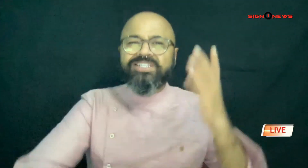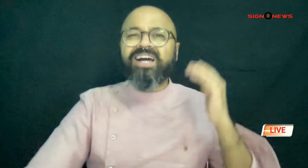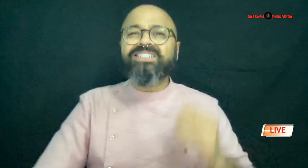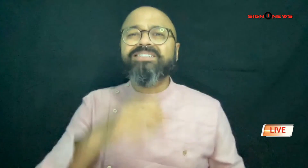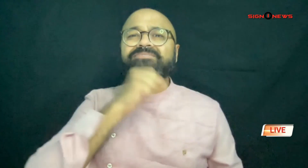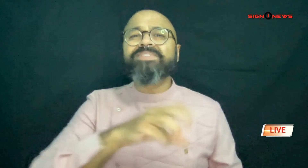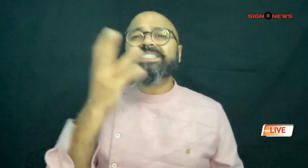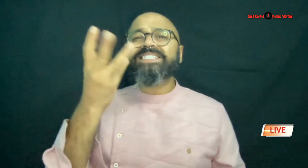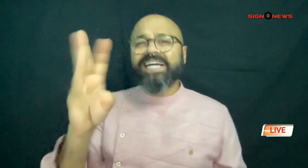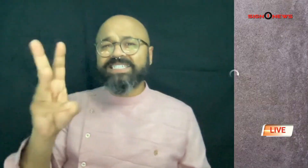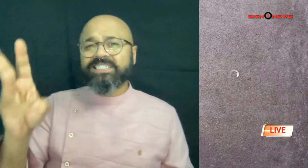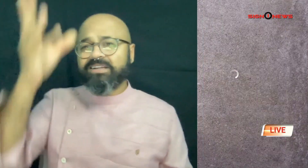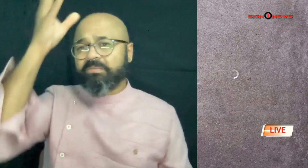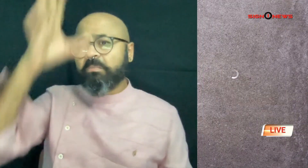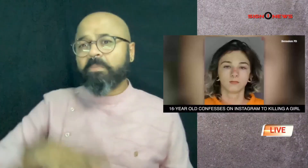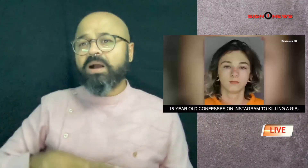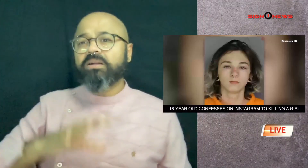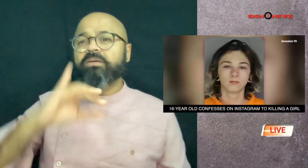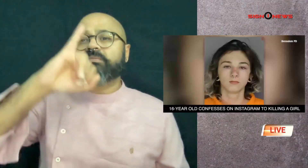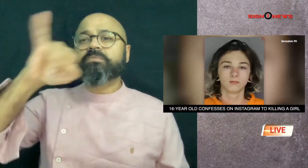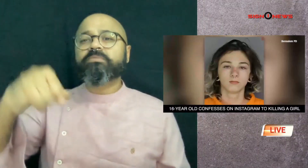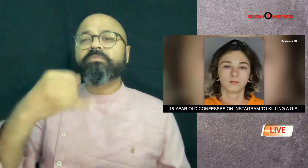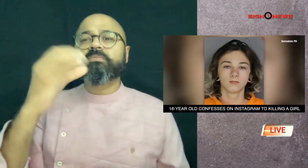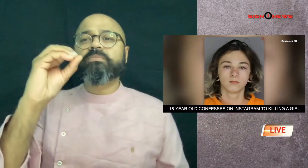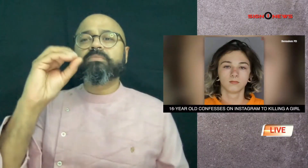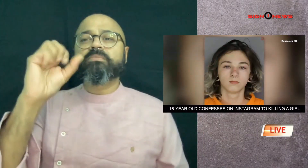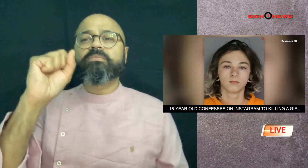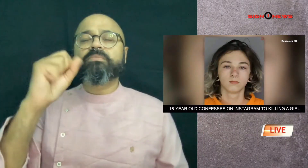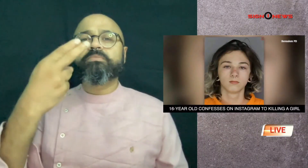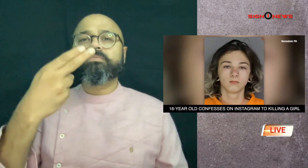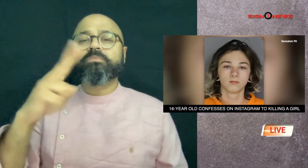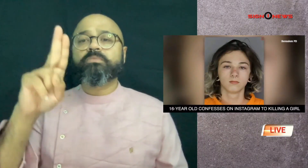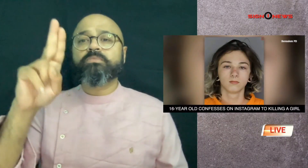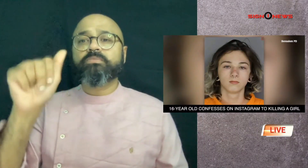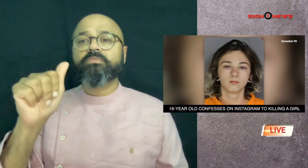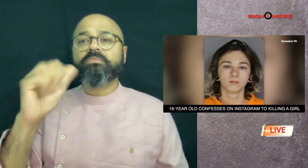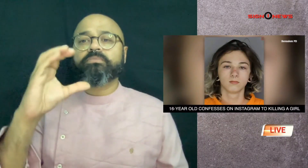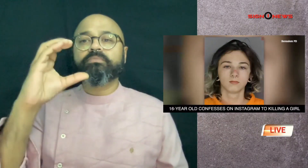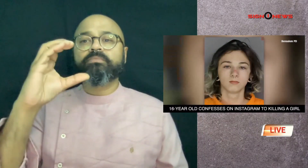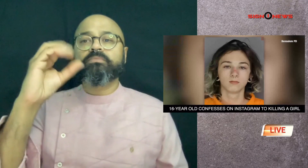authorities in Pennsylvania are charging 16-year-old Joshua Cooper as an adult